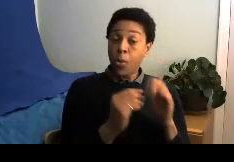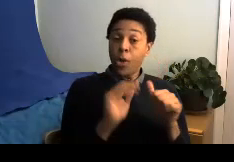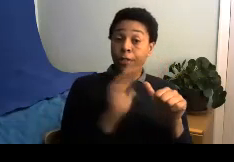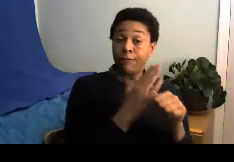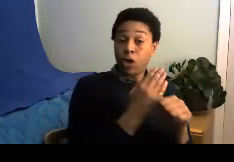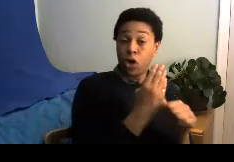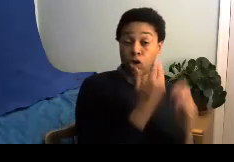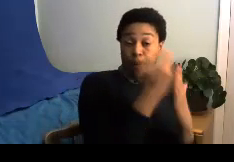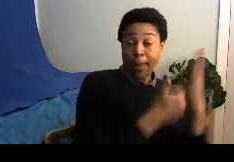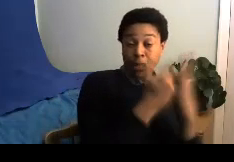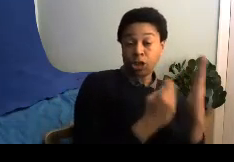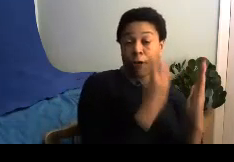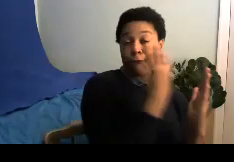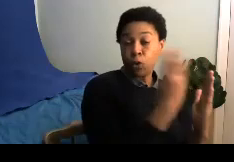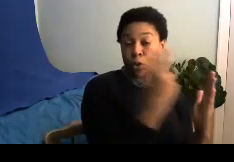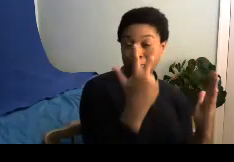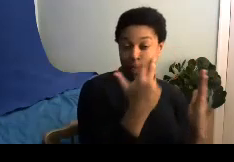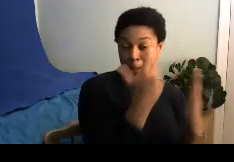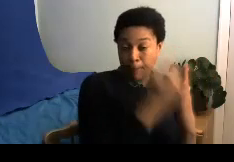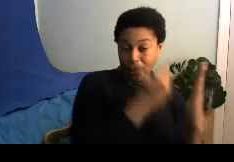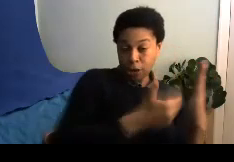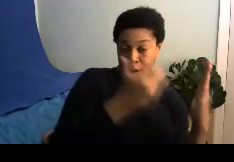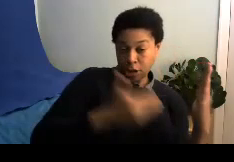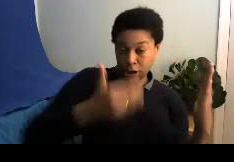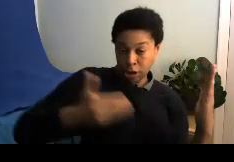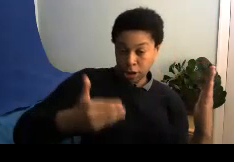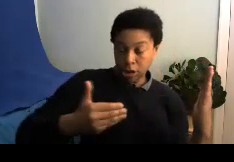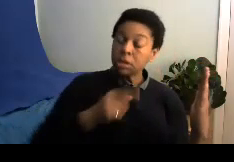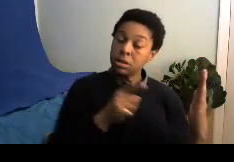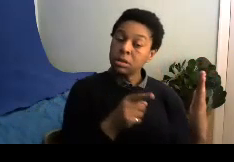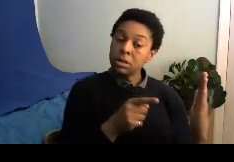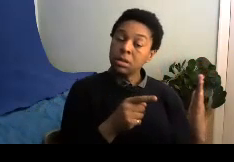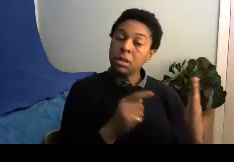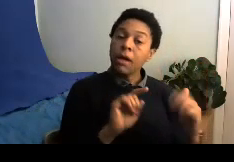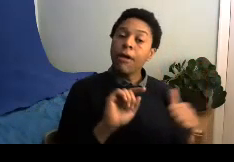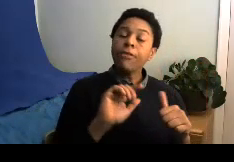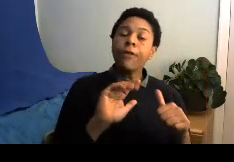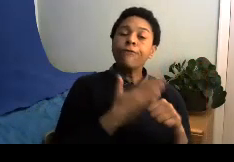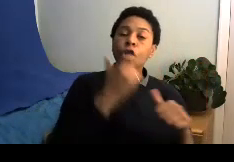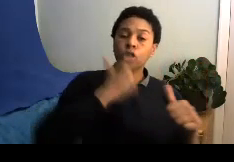narrative voice of a gentleman called Norman who emigrated to